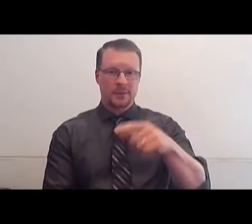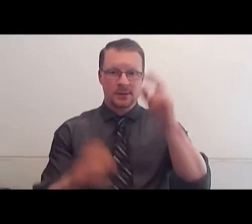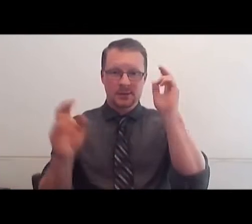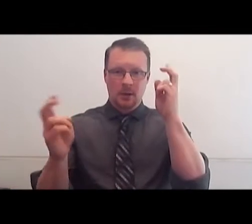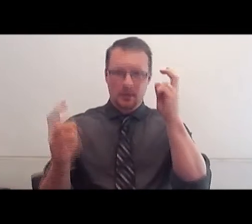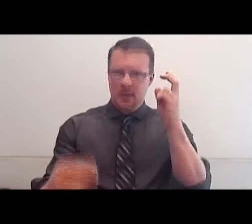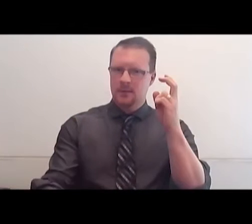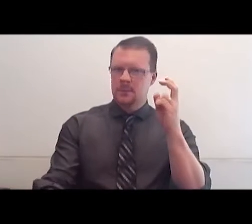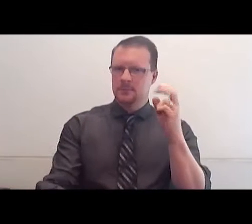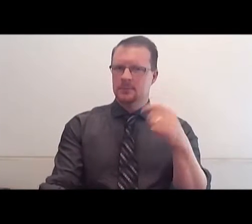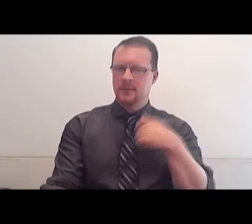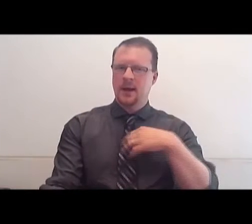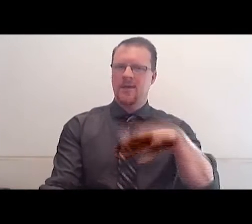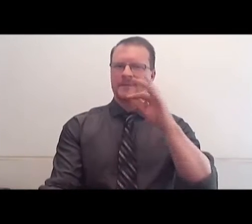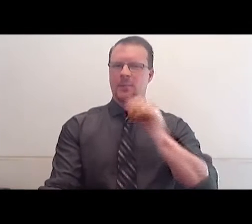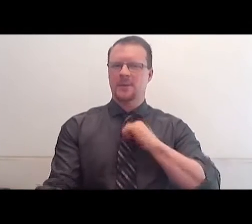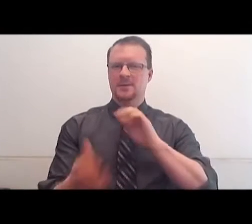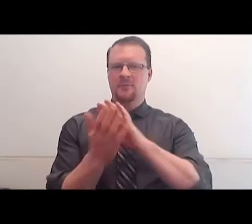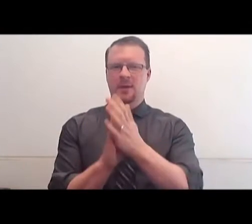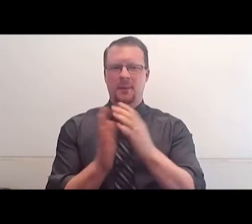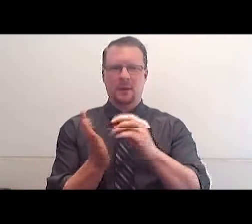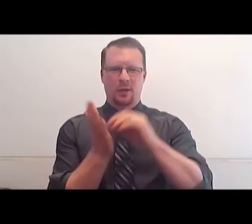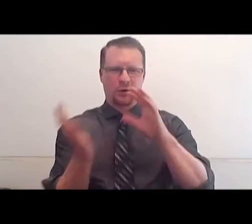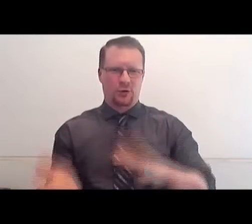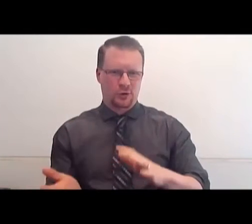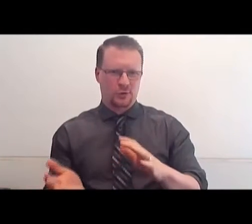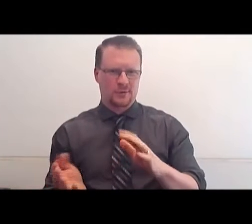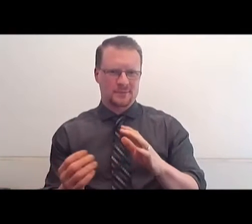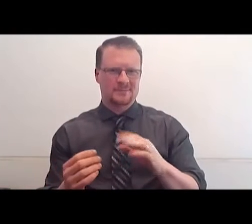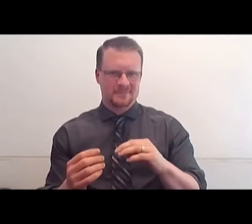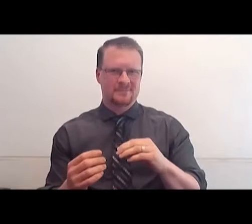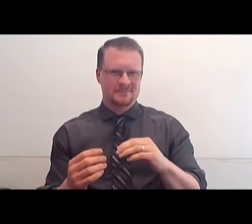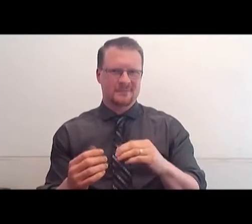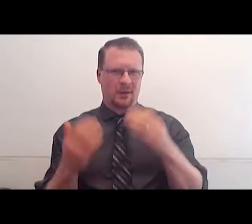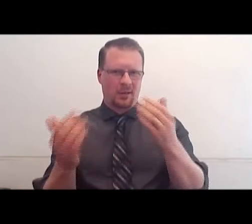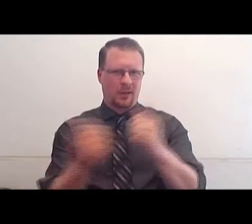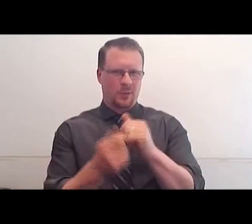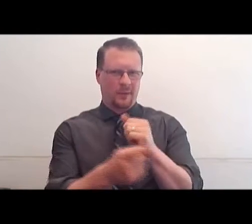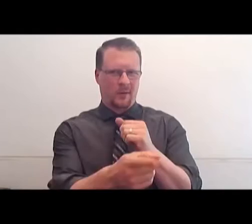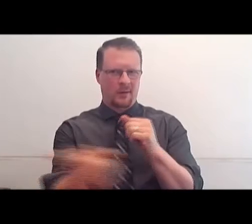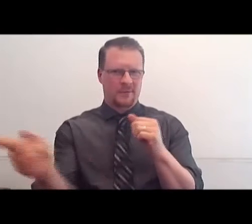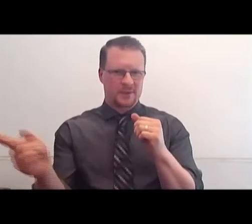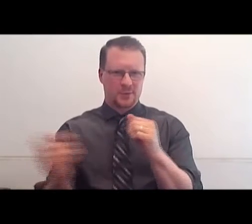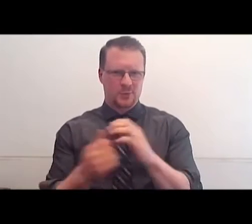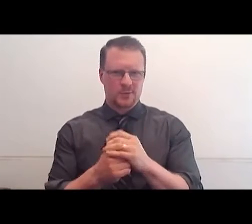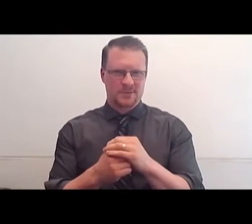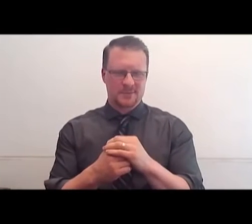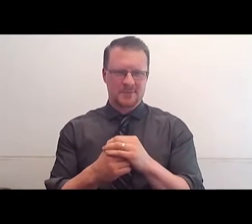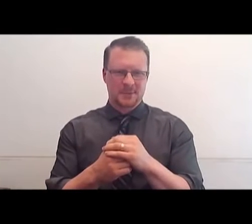When Pete invited me to present on this topic, I found myself becoming more of a learner along with all of you.